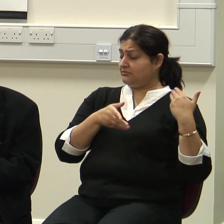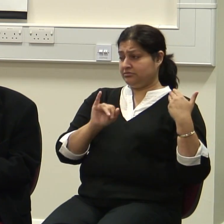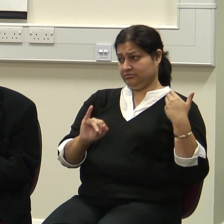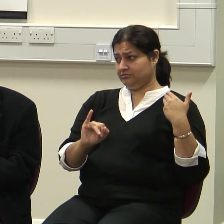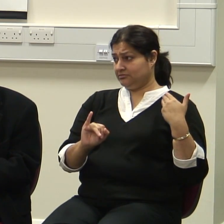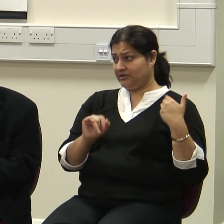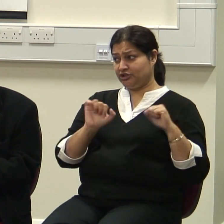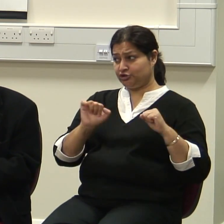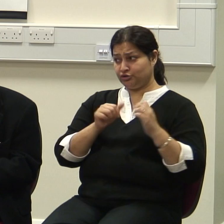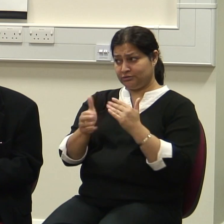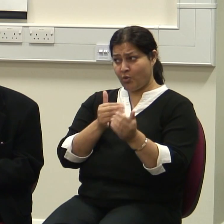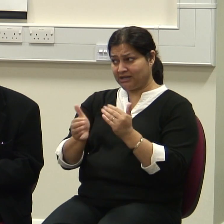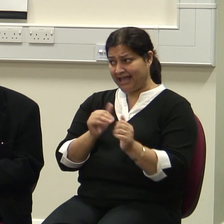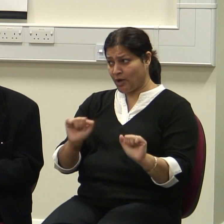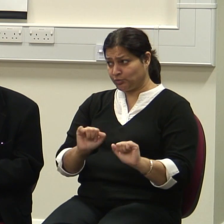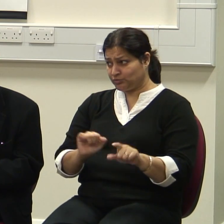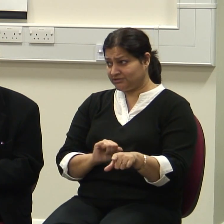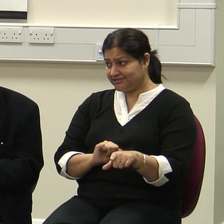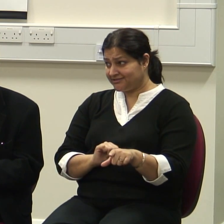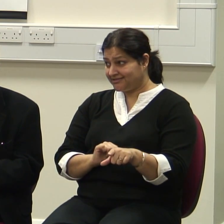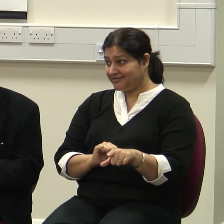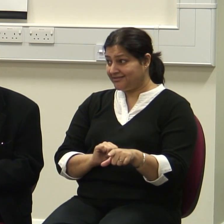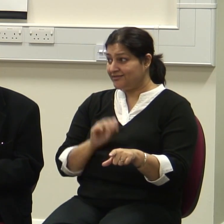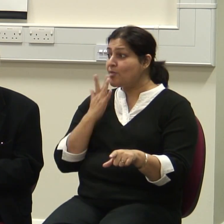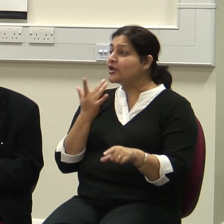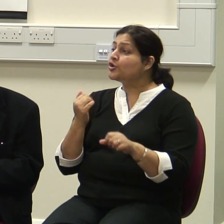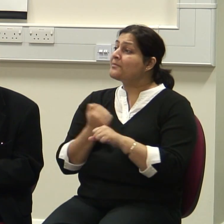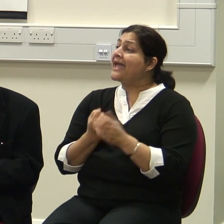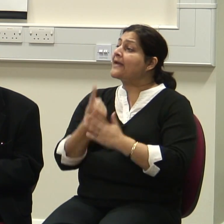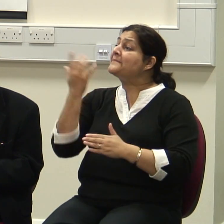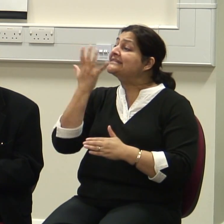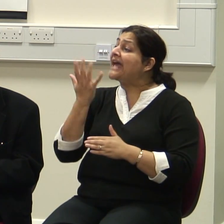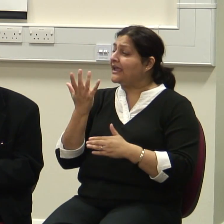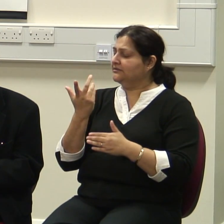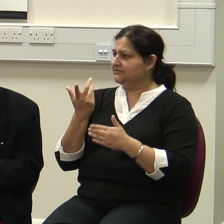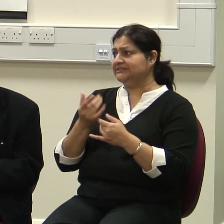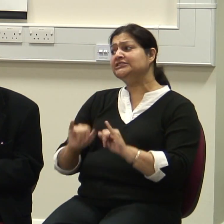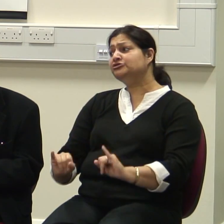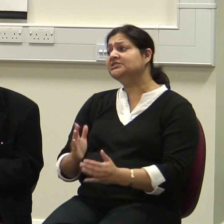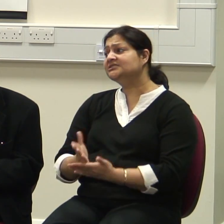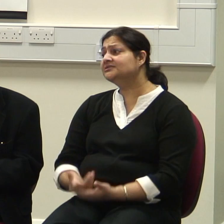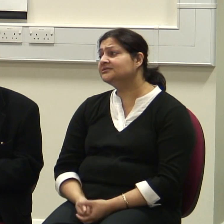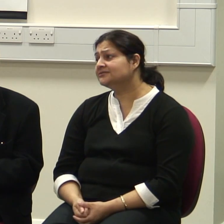been worked out. Once you make one of these mistakes, it’s very serious. The consequences